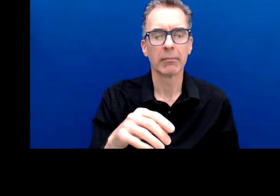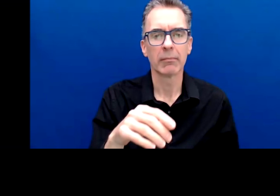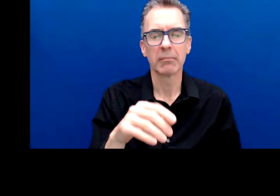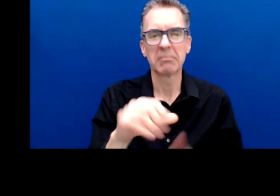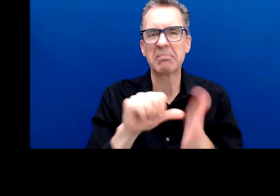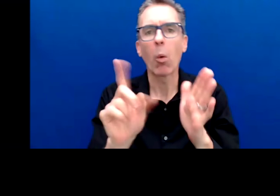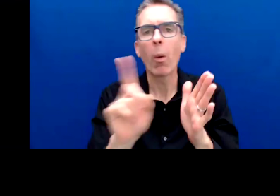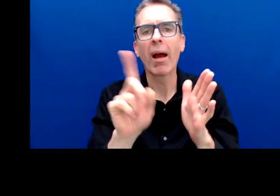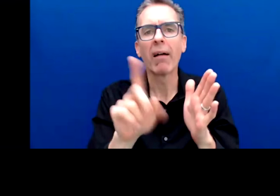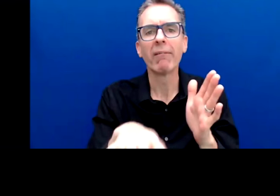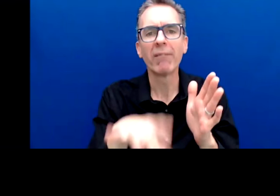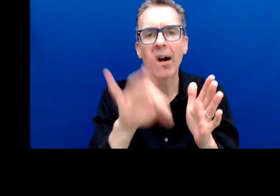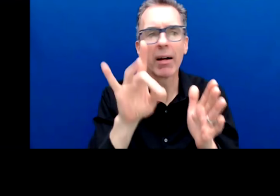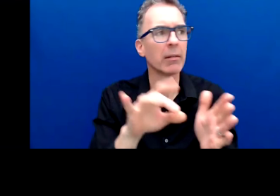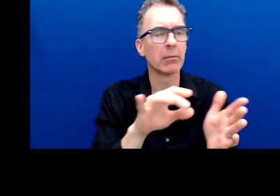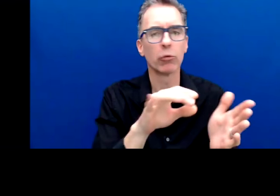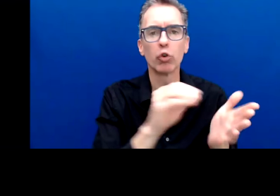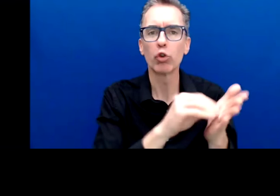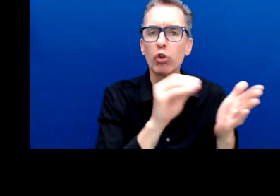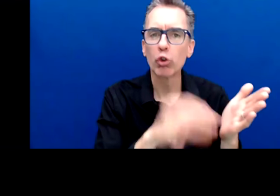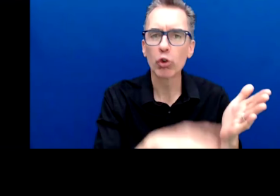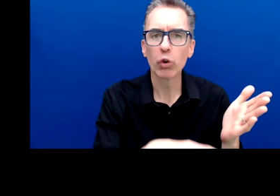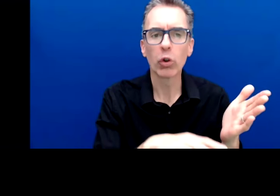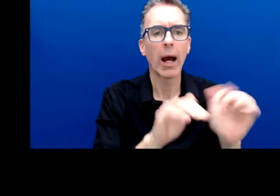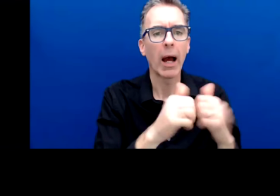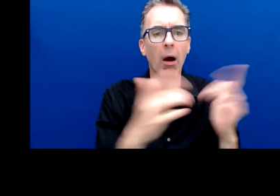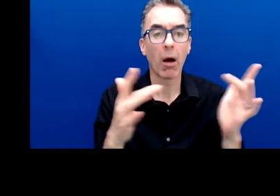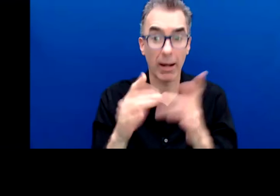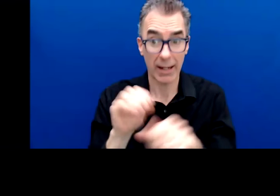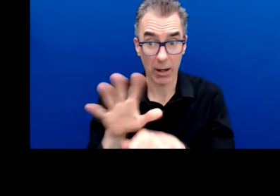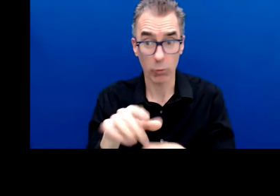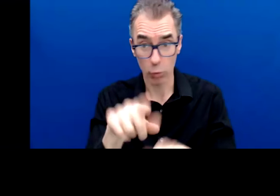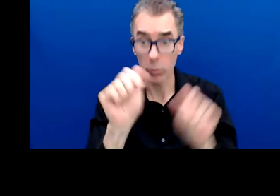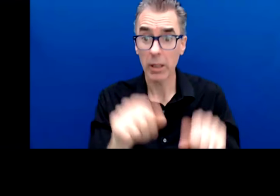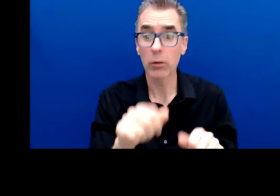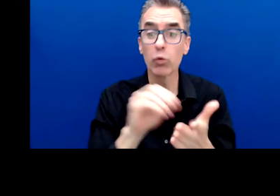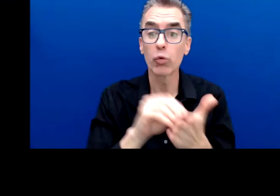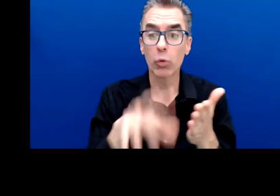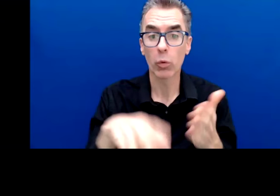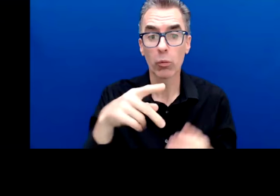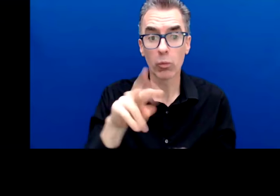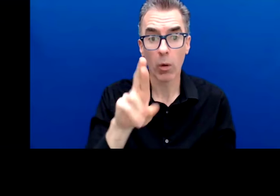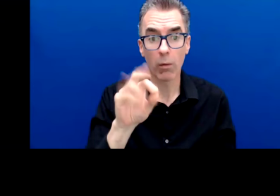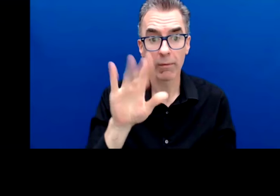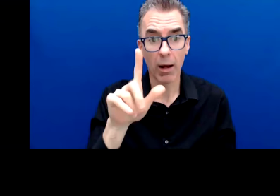a student is in their progress of being contacted by the counselor. You can actually go in the student’s profile by looking up their name.